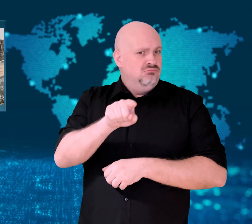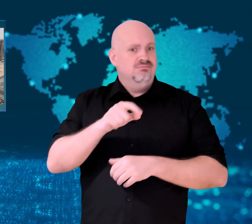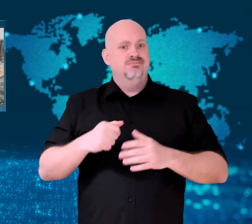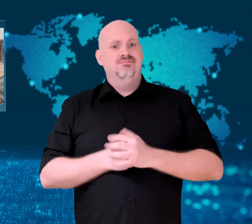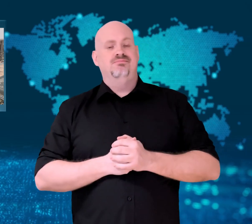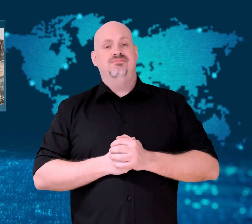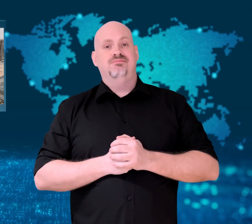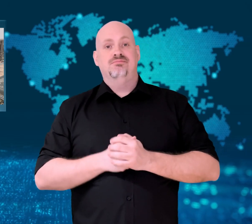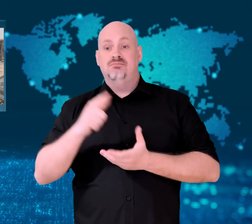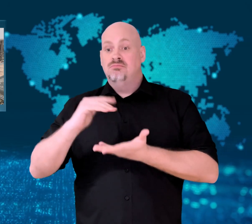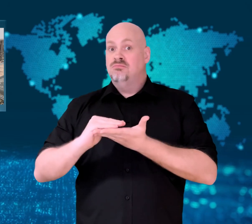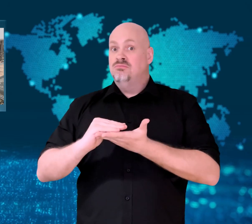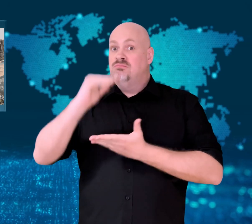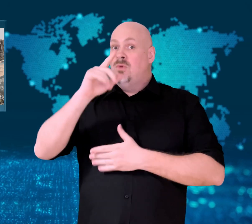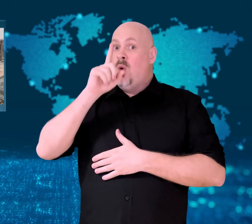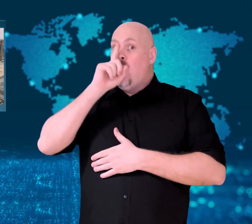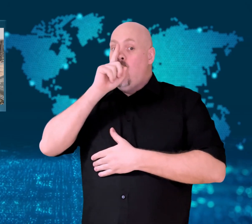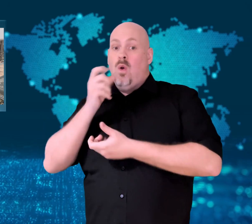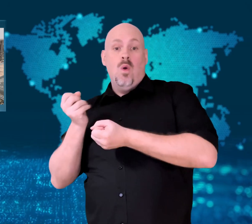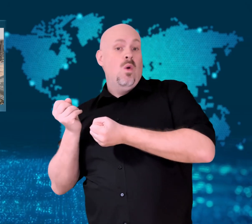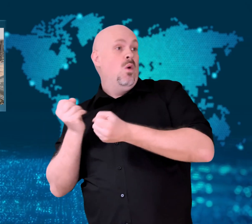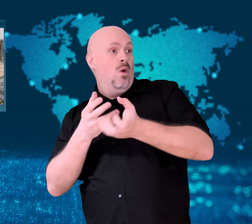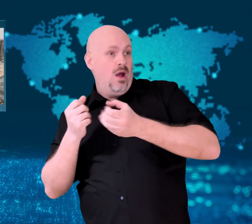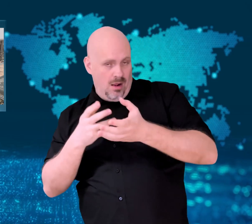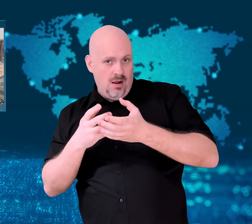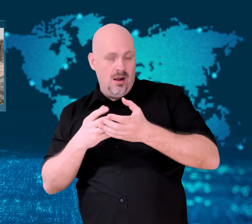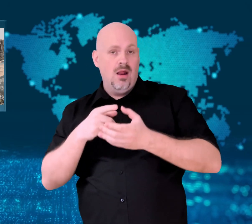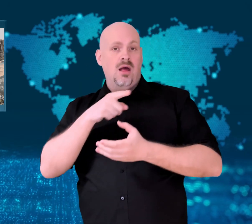If they produce more oil,